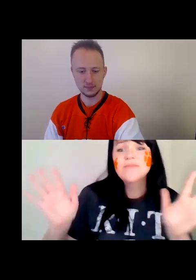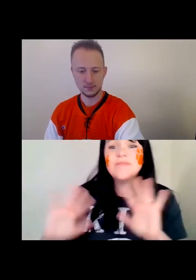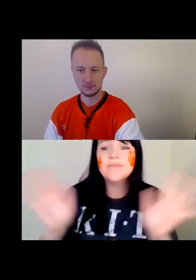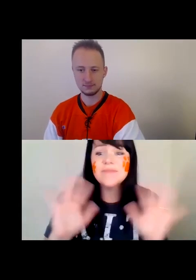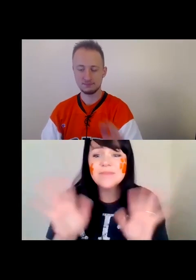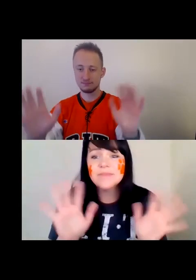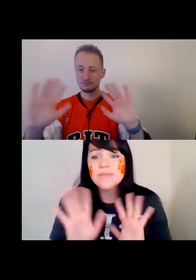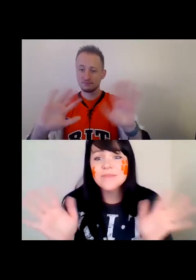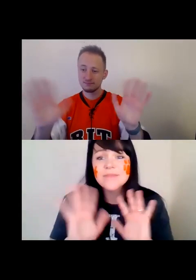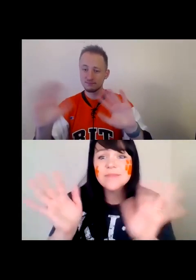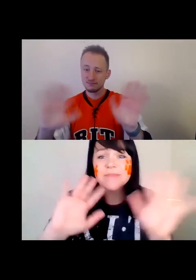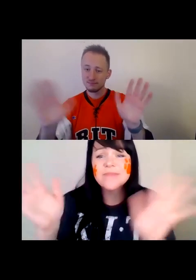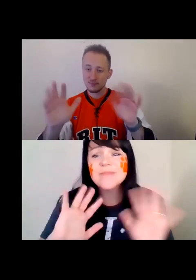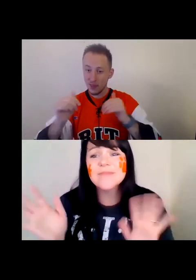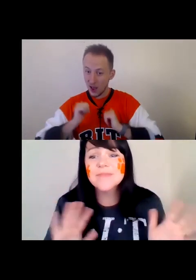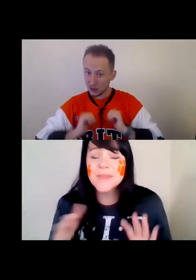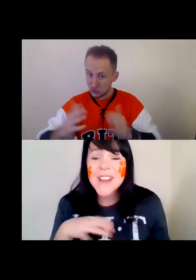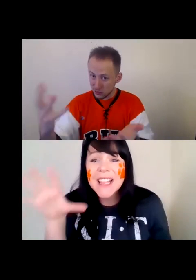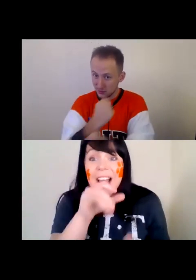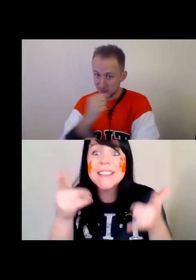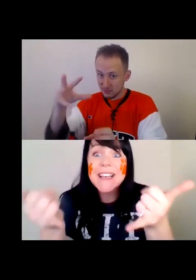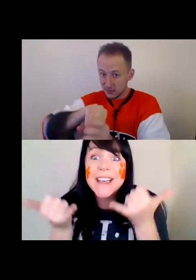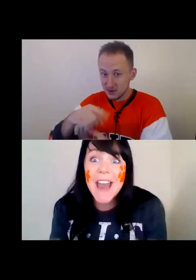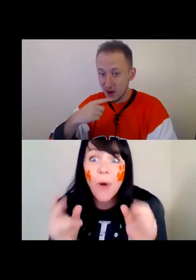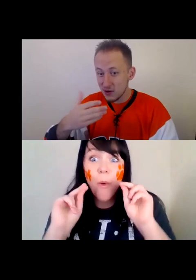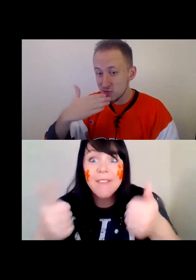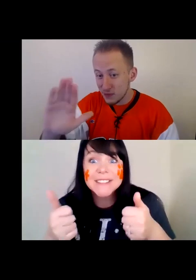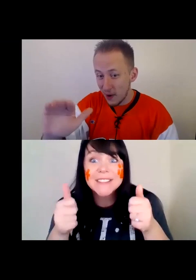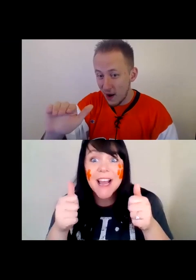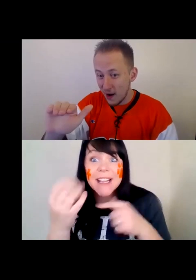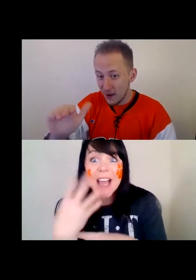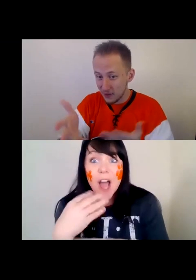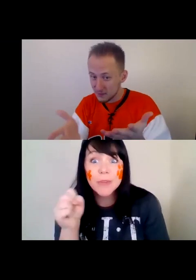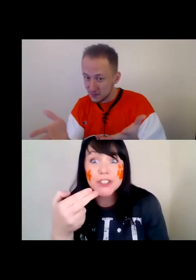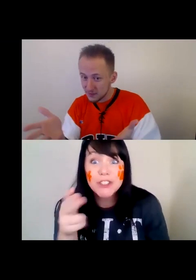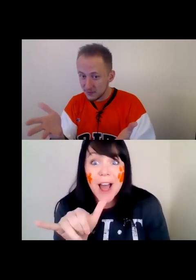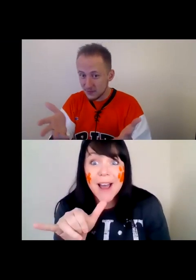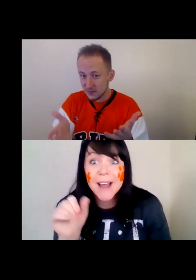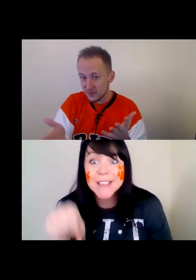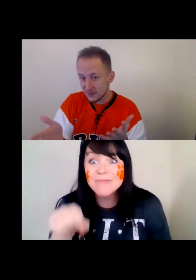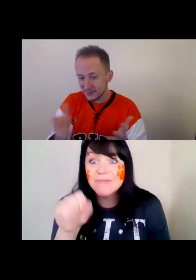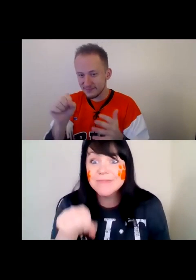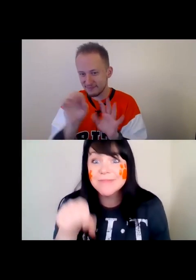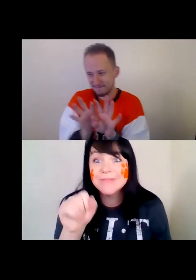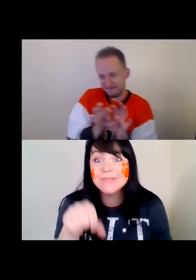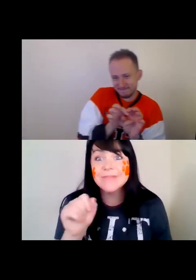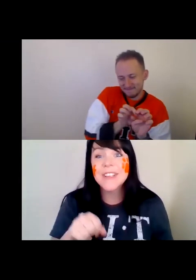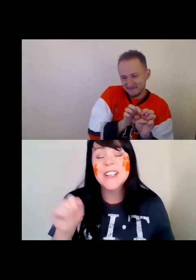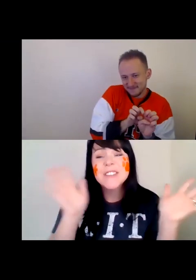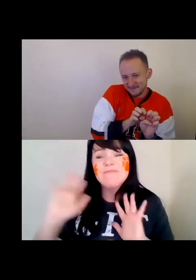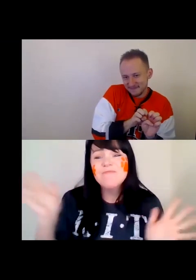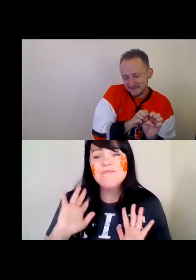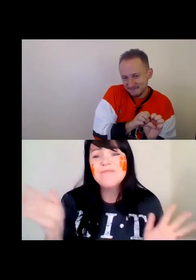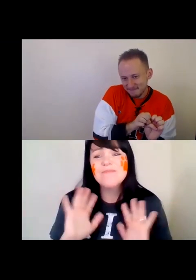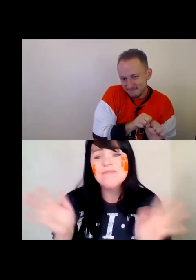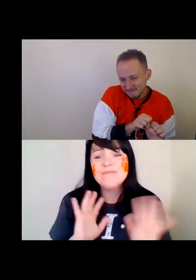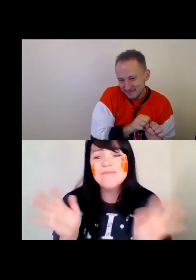Michelle: Byeeee! Are you all of a sudden camera shy now? Matt: Goodbye! Yes, shrinking back.